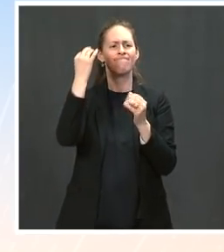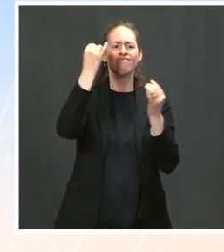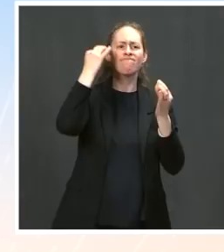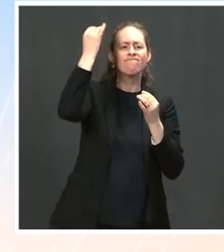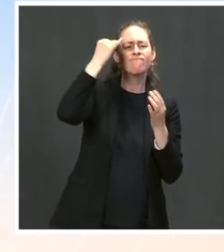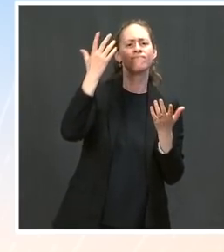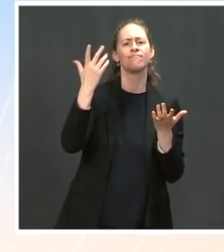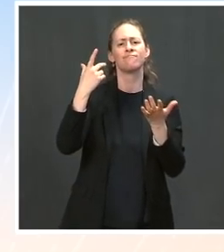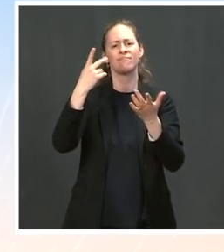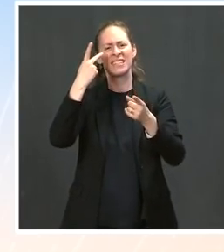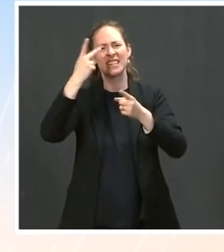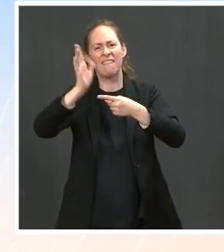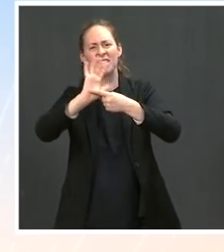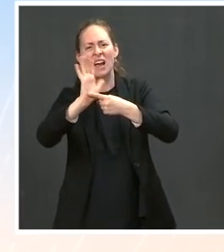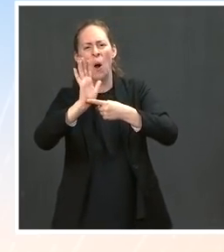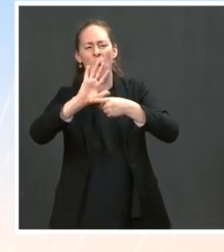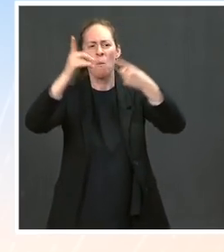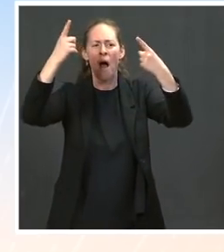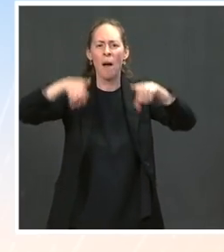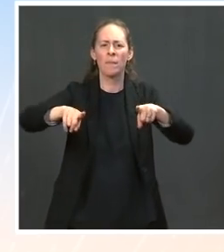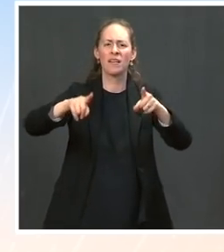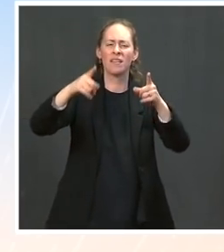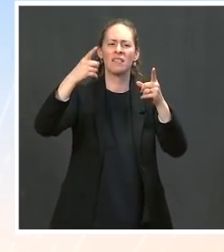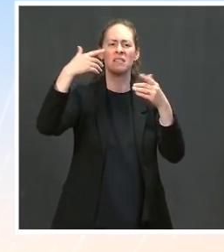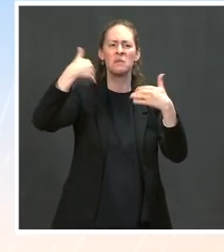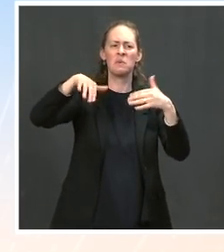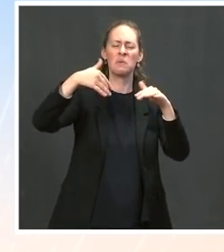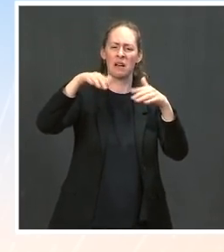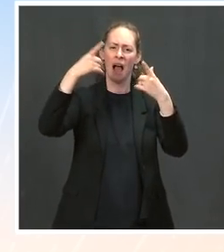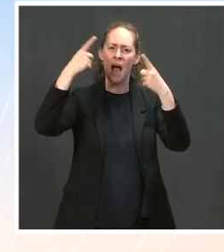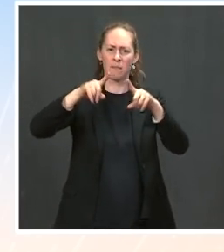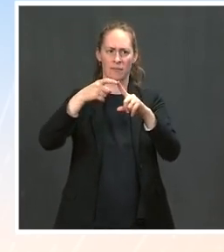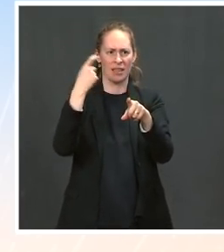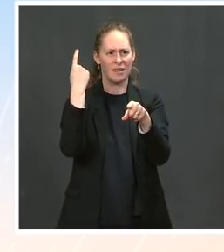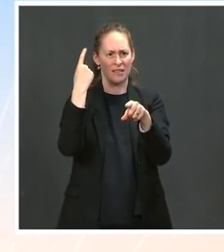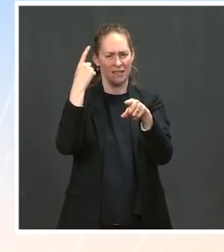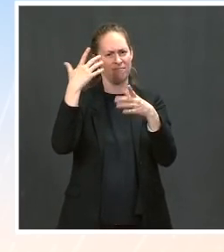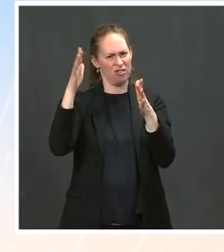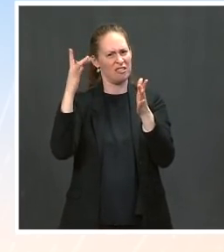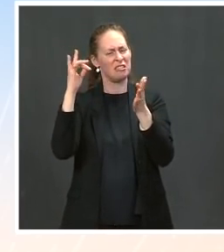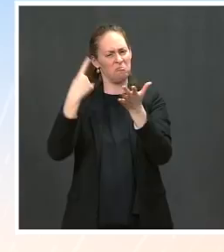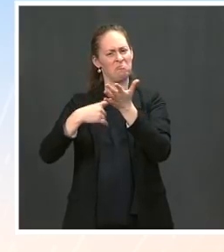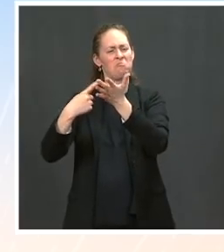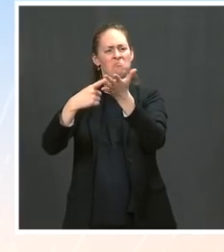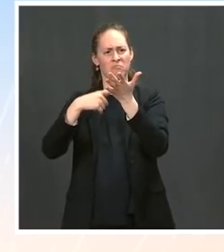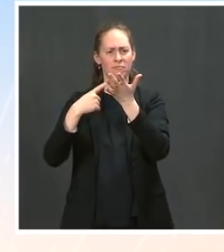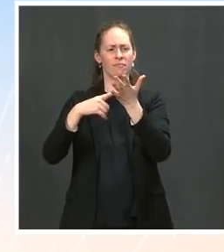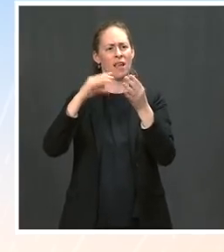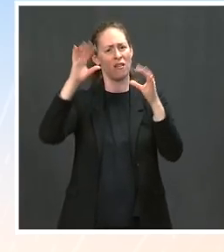the events of last year when they happened at the time. And he is impacted by the exhaustion